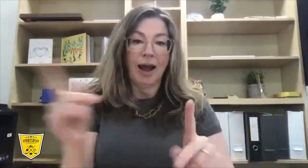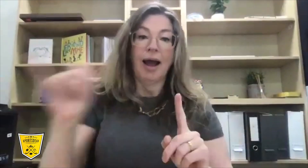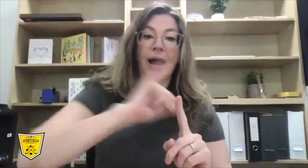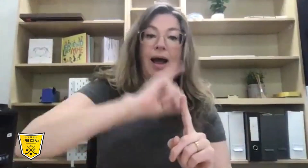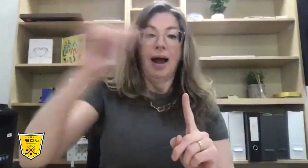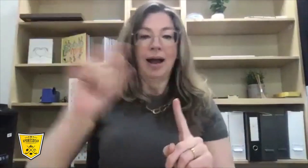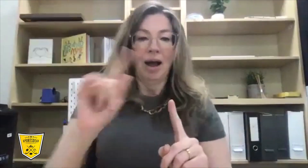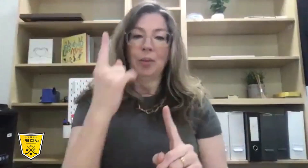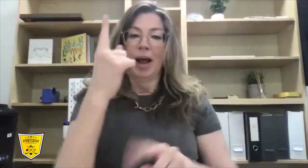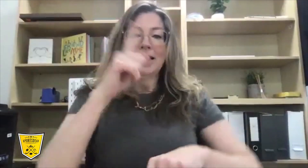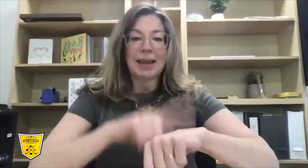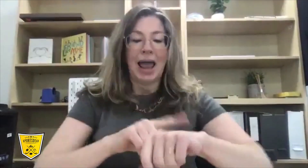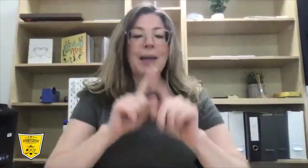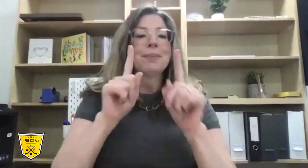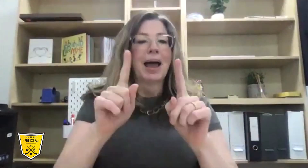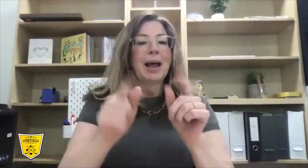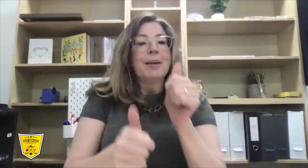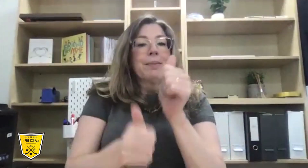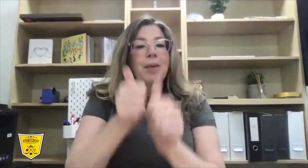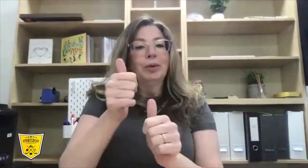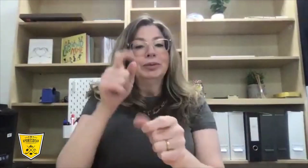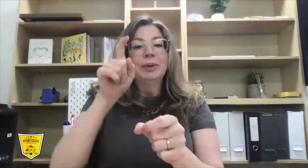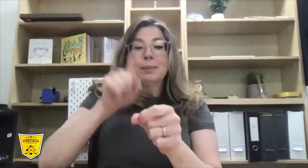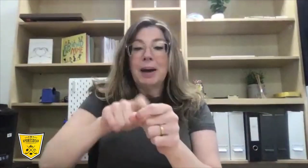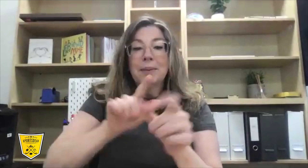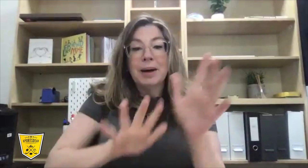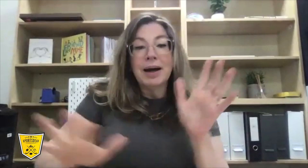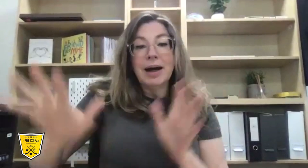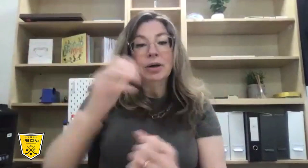inspections and flights at the same time but as most members